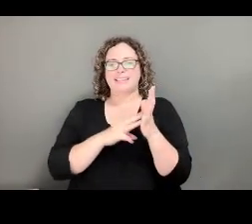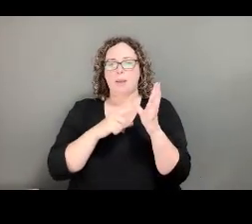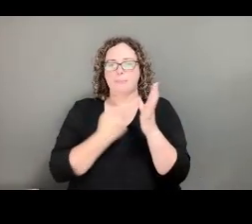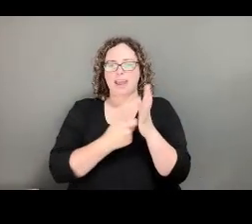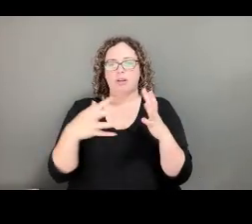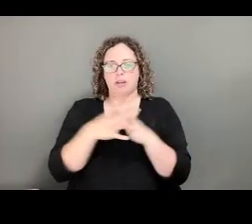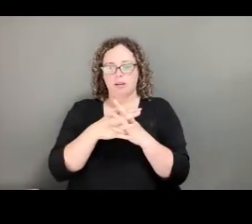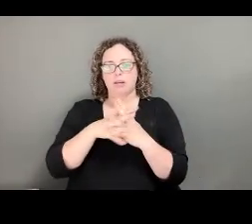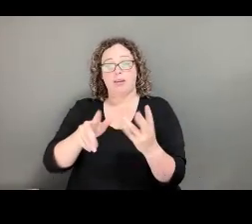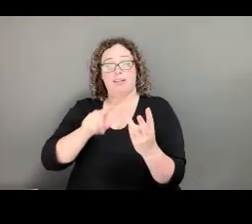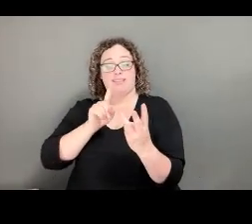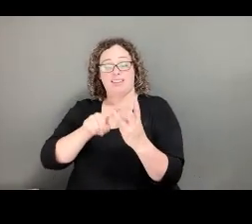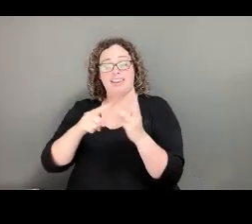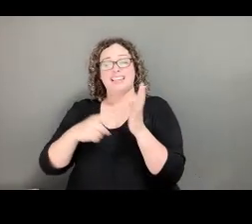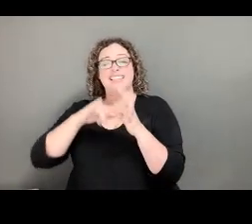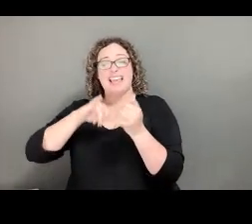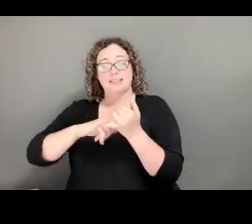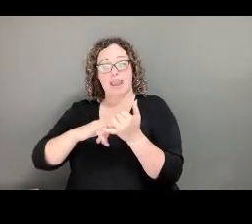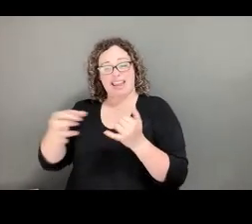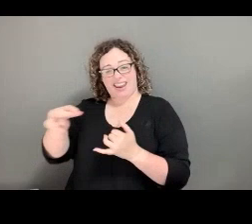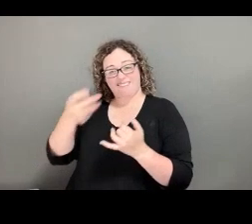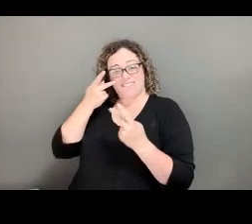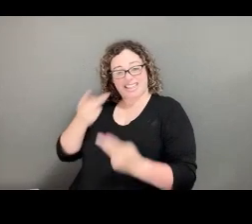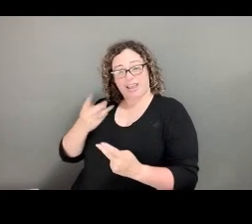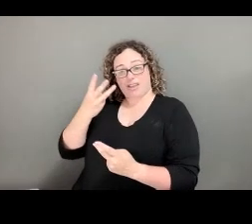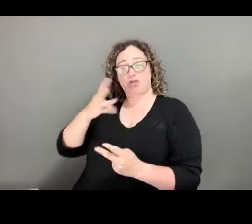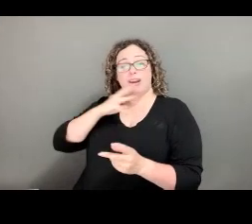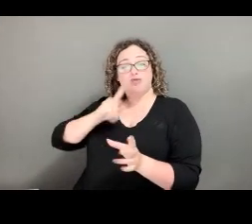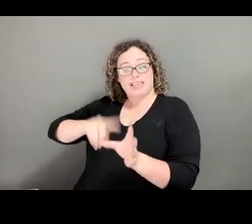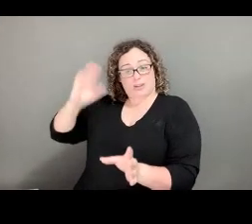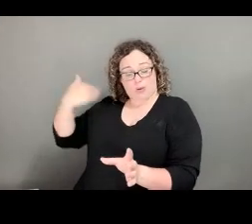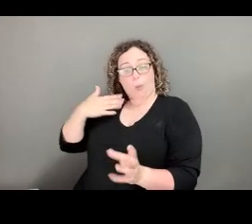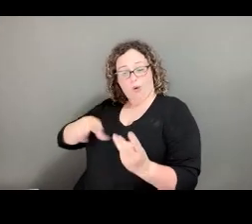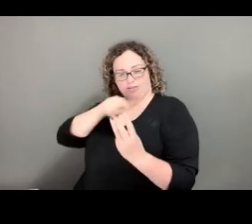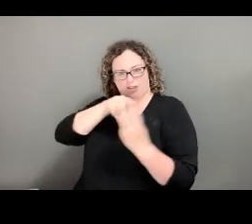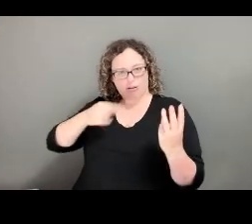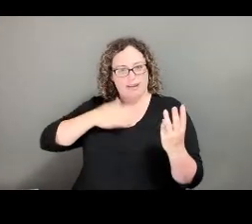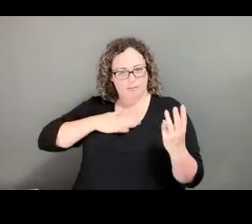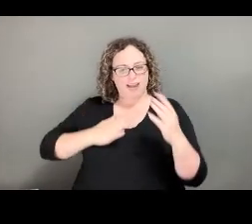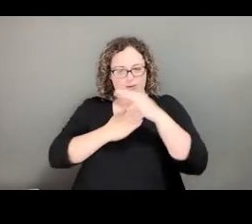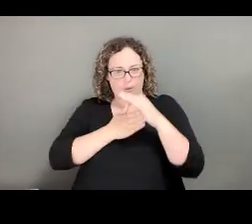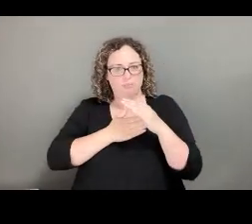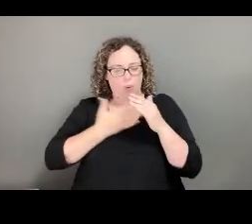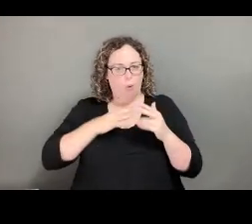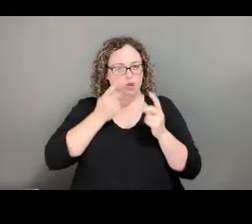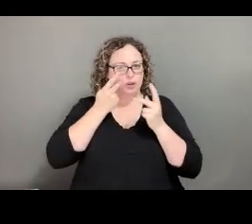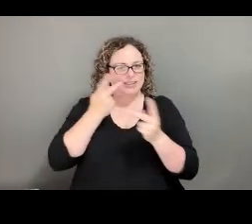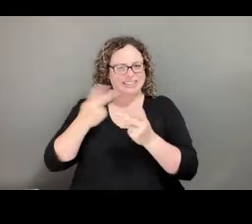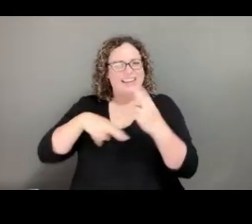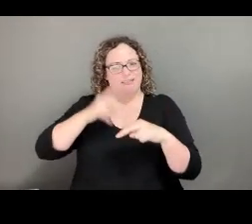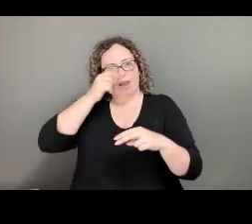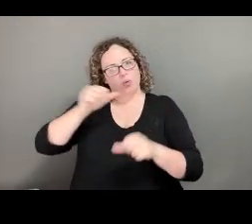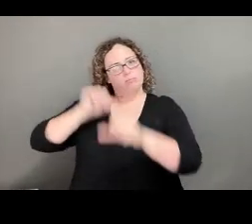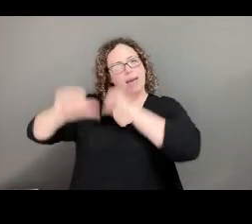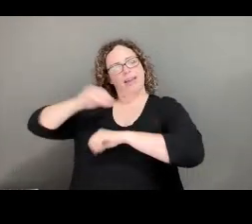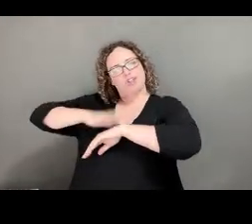And here is the why. So why is that not going to the next slide?